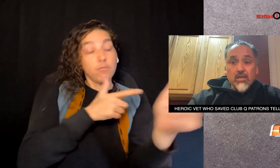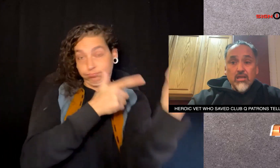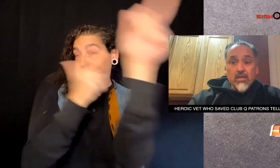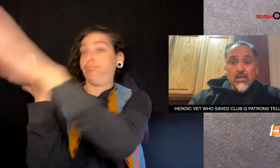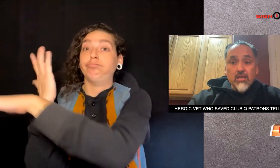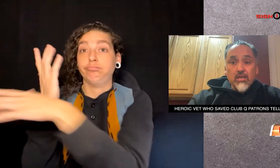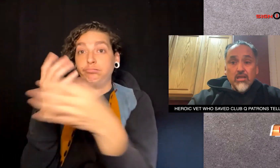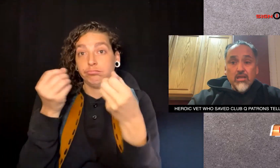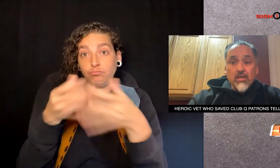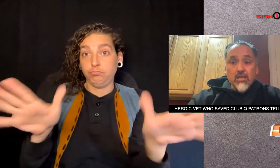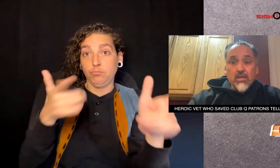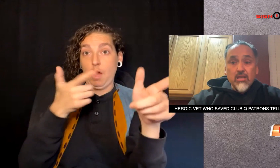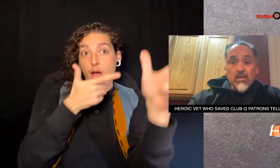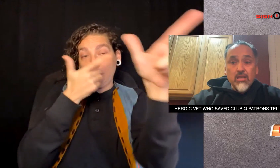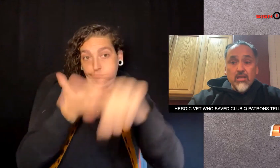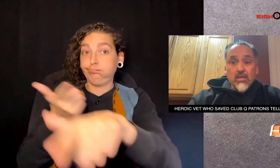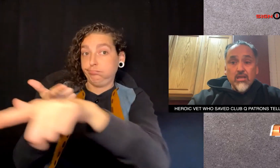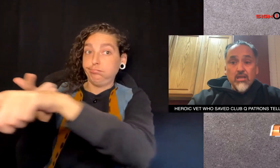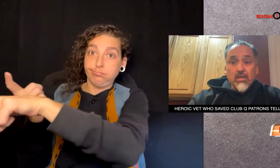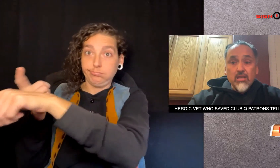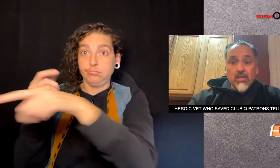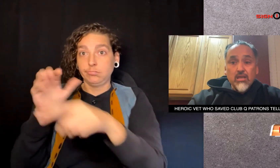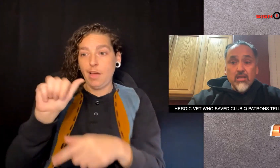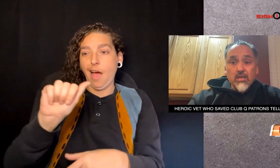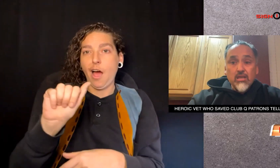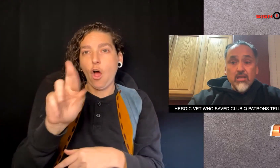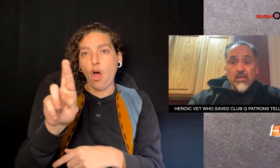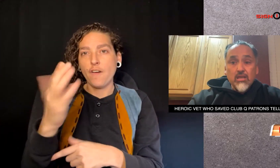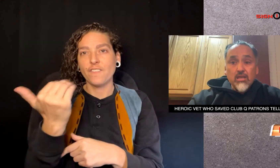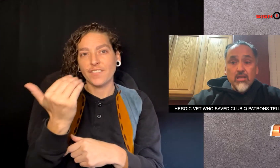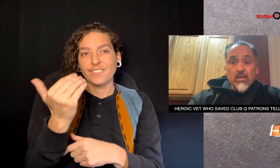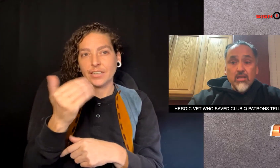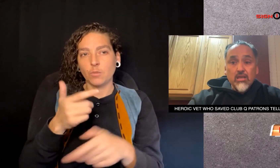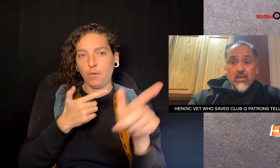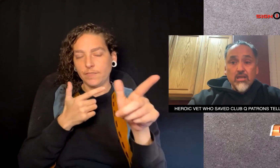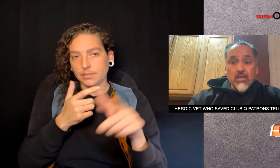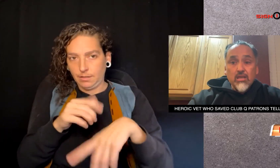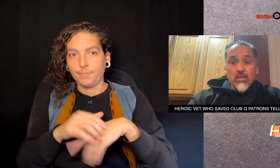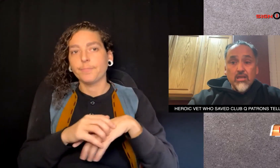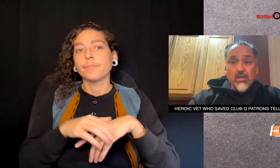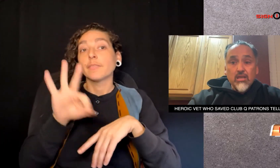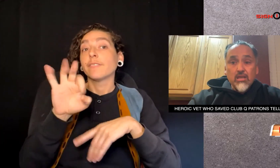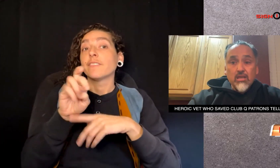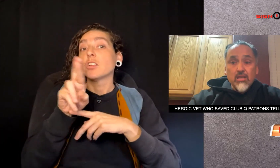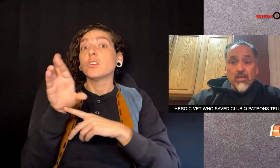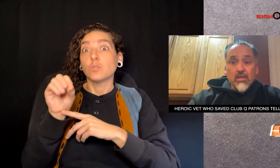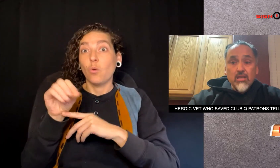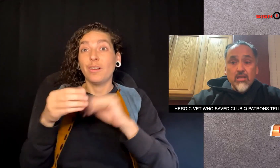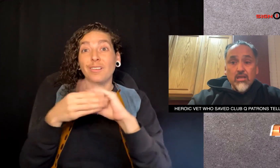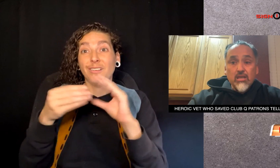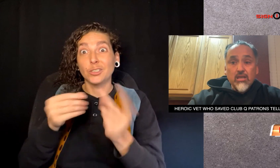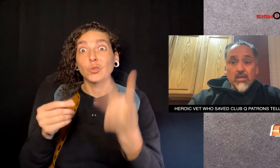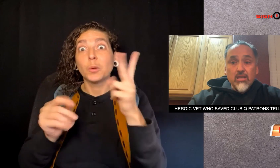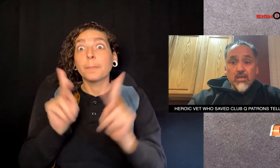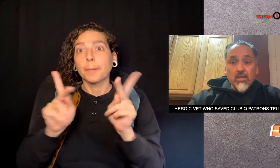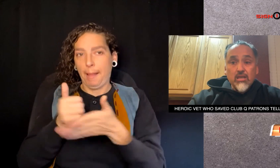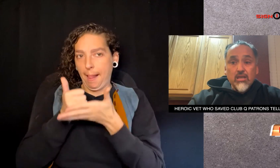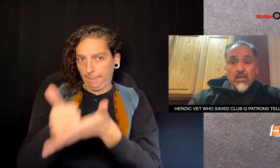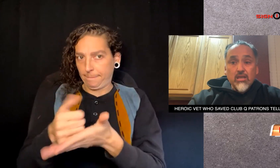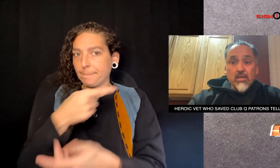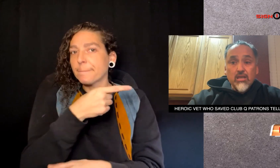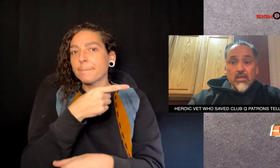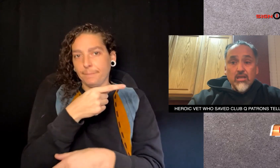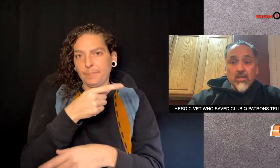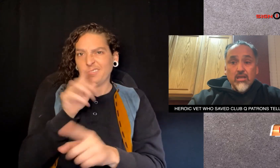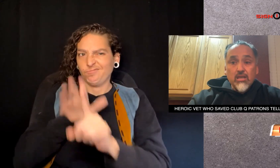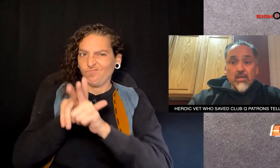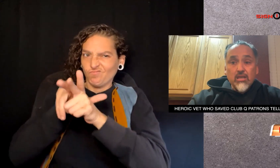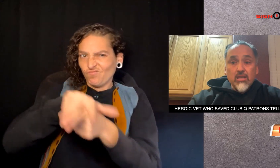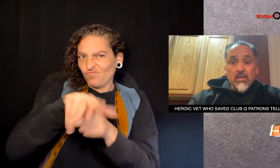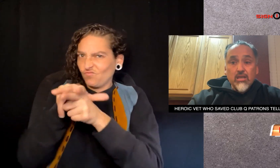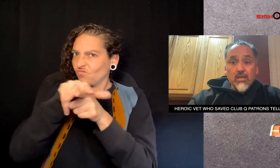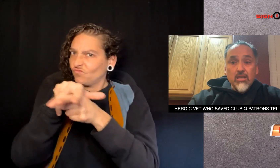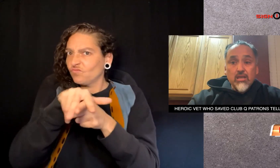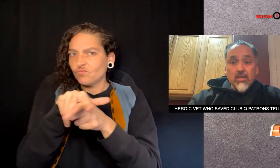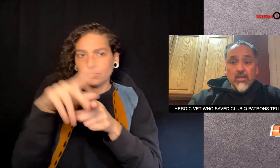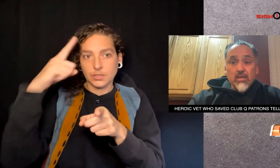to drop his AR 15 style rifle Fierro says two more people helped him subdue the suspect